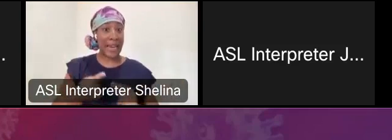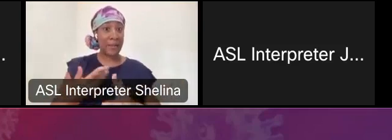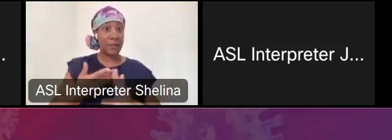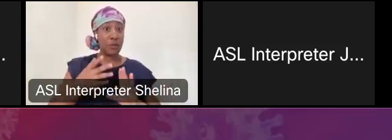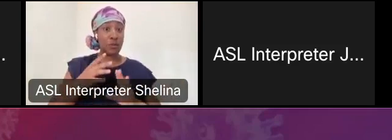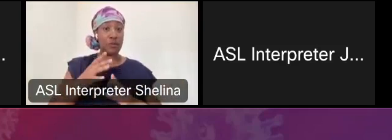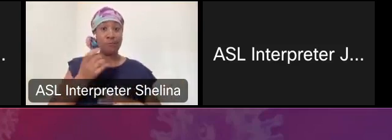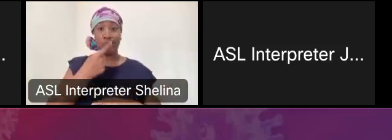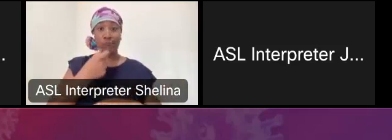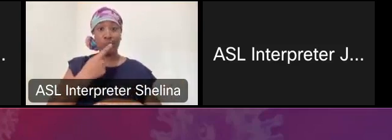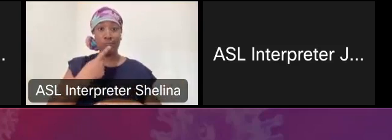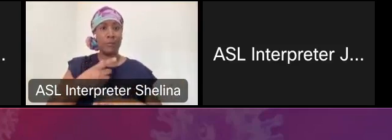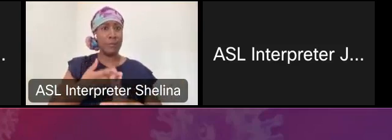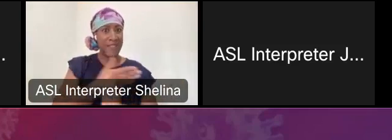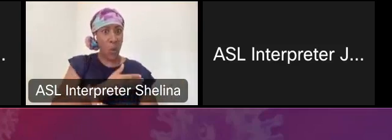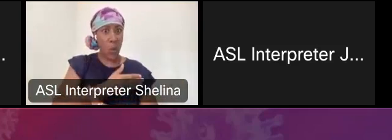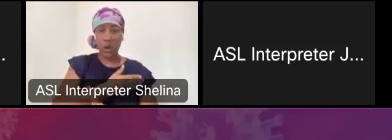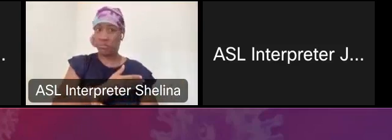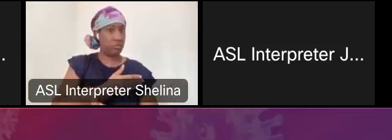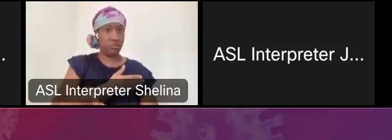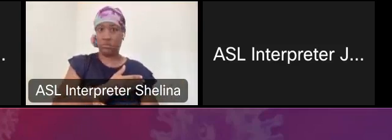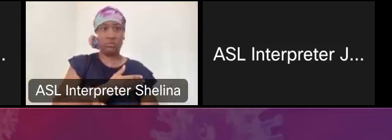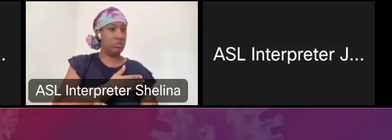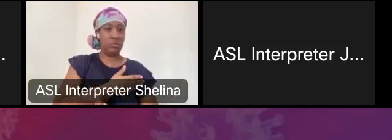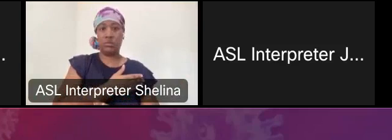Or, if you do not have side effects afterwards.